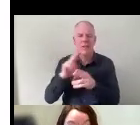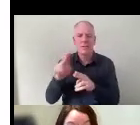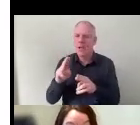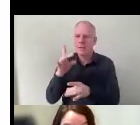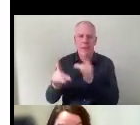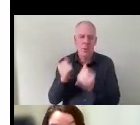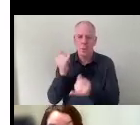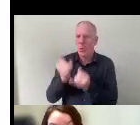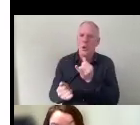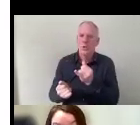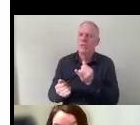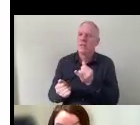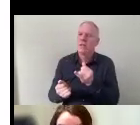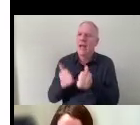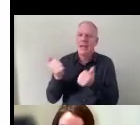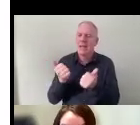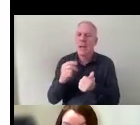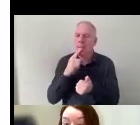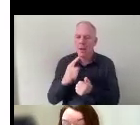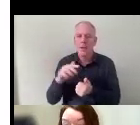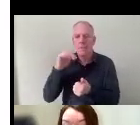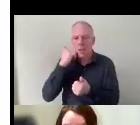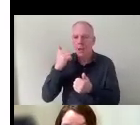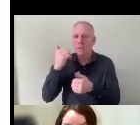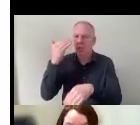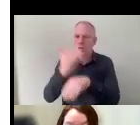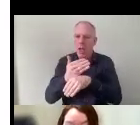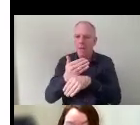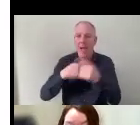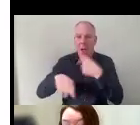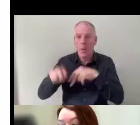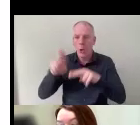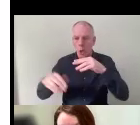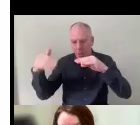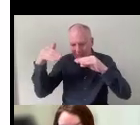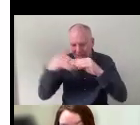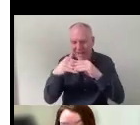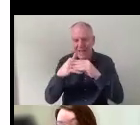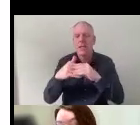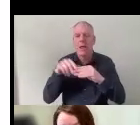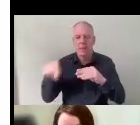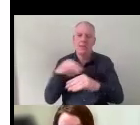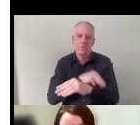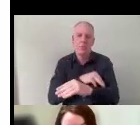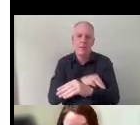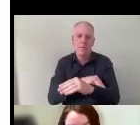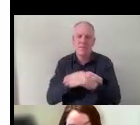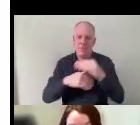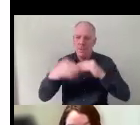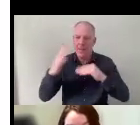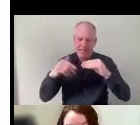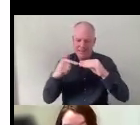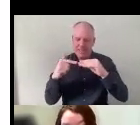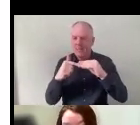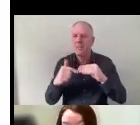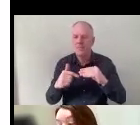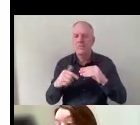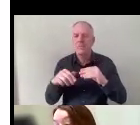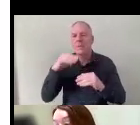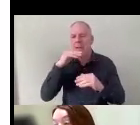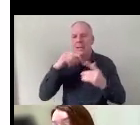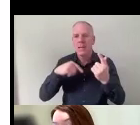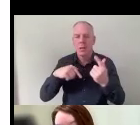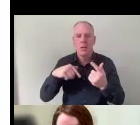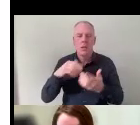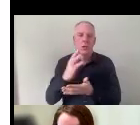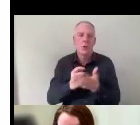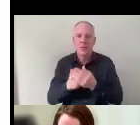at all, but the fact that it was blocking this penetration of new adhesive into the cracks in the paint layer meant that, you know, something needed to be done in order